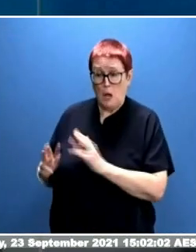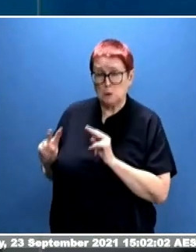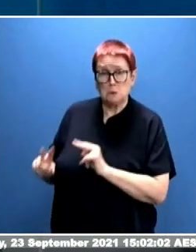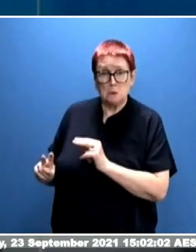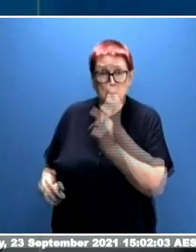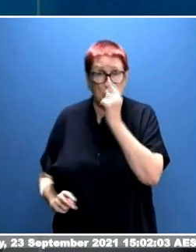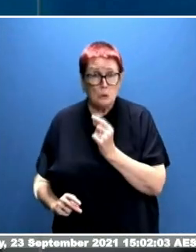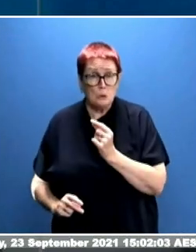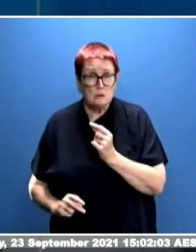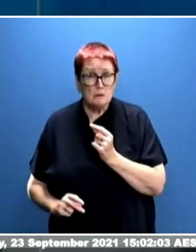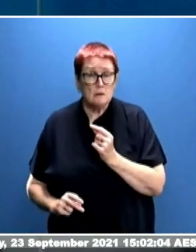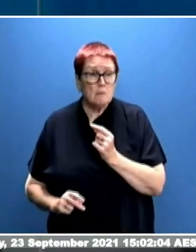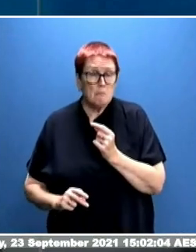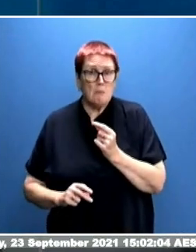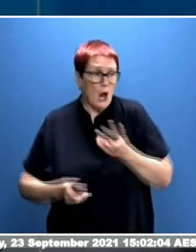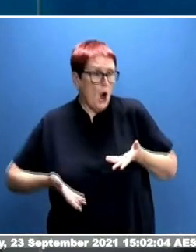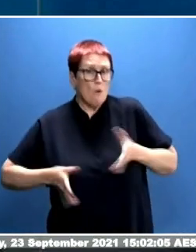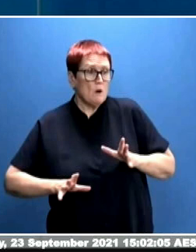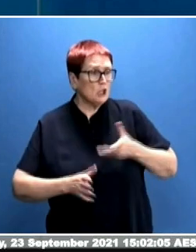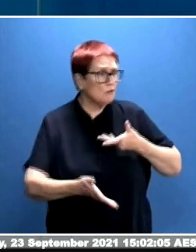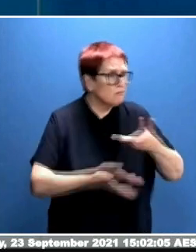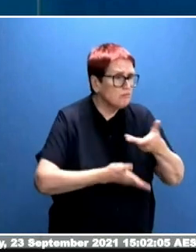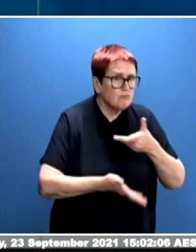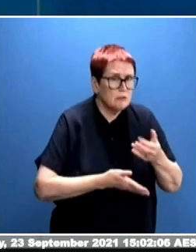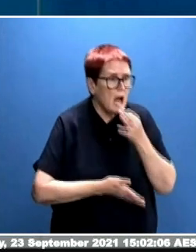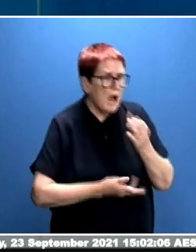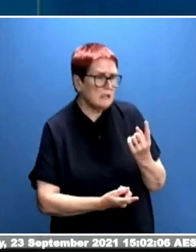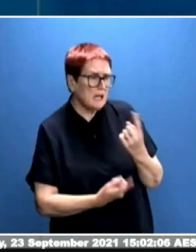more than happy to consult on it. There's not an issue there